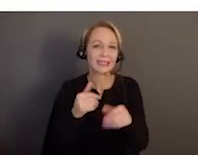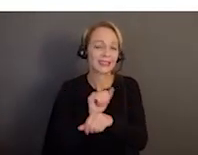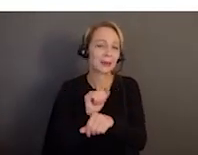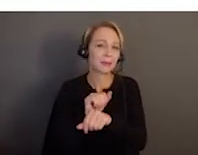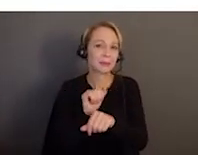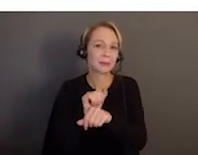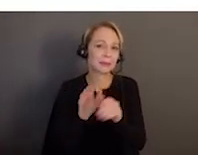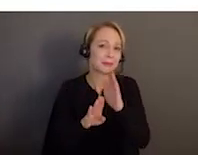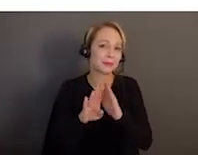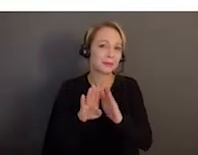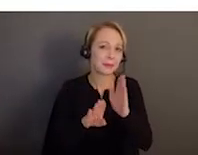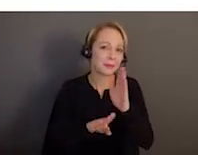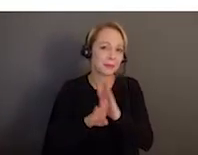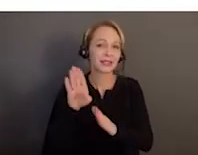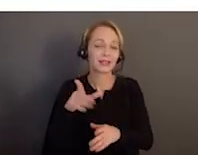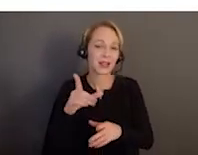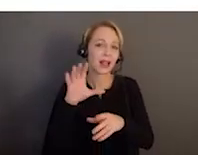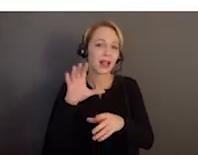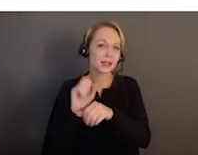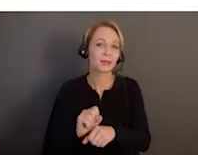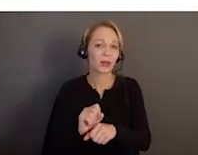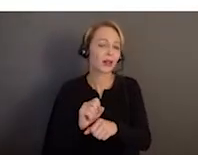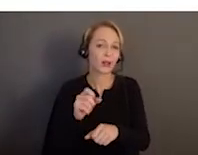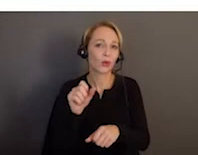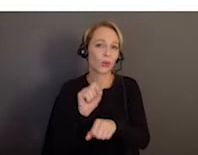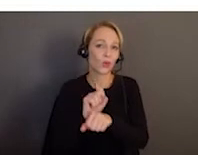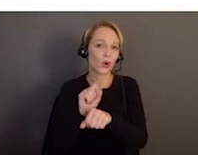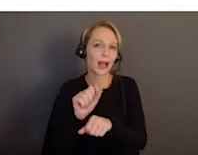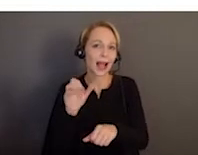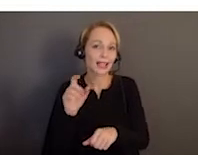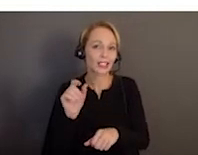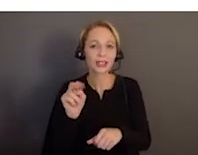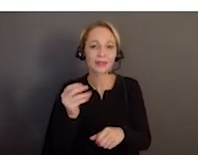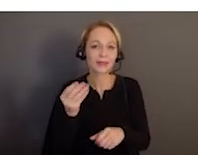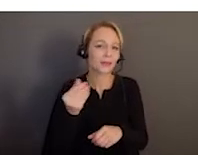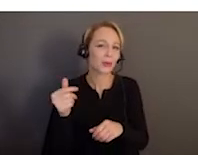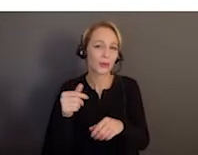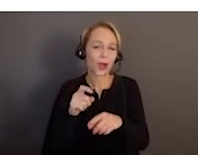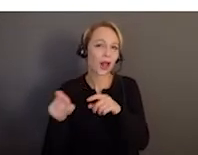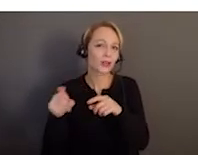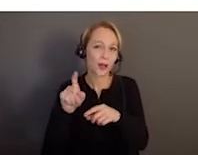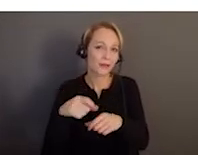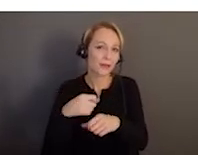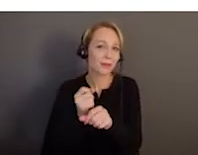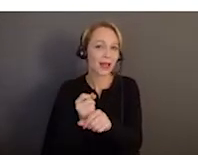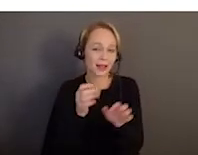AND A FEW API CALLS TO CREATE. AND MAKE SURE THAT YOUR SYSTEMS IS RELIABLE.